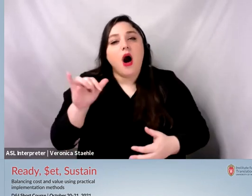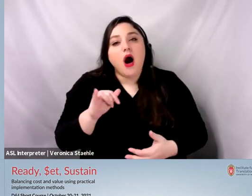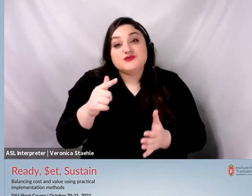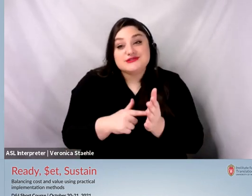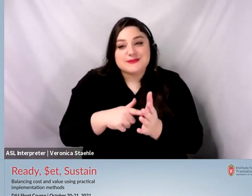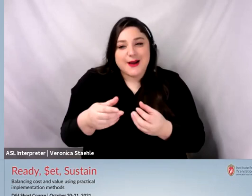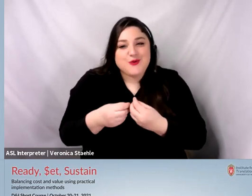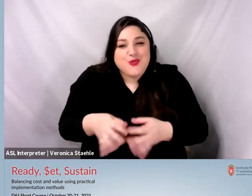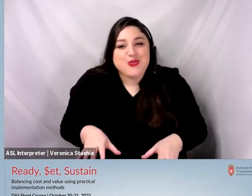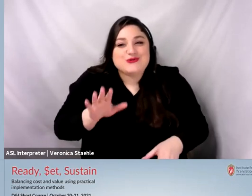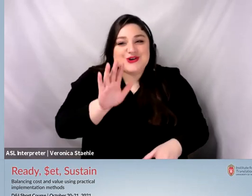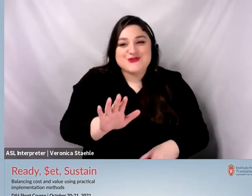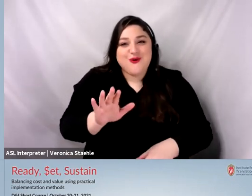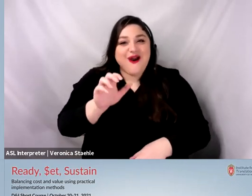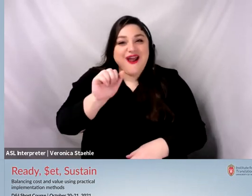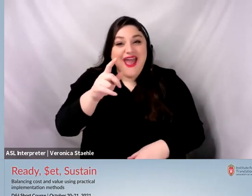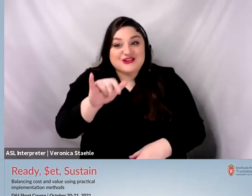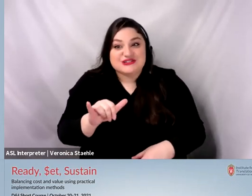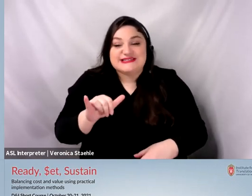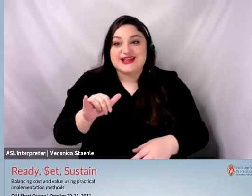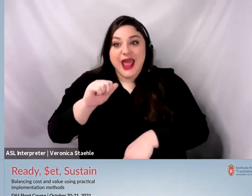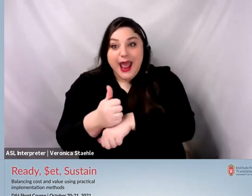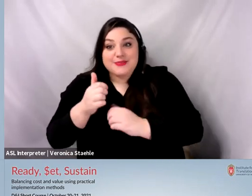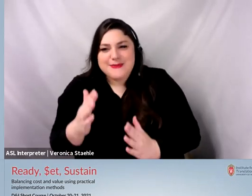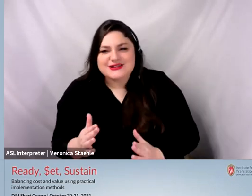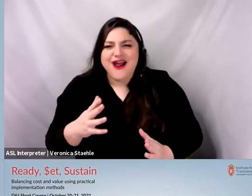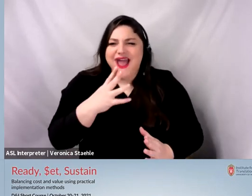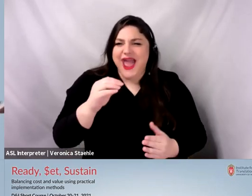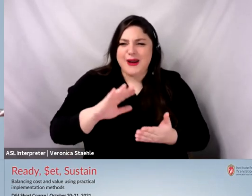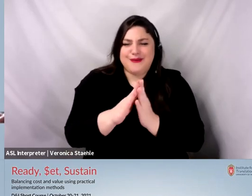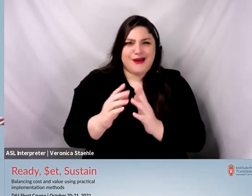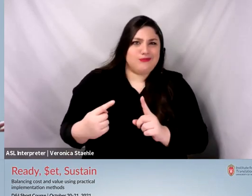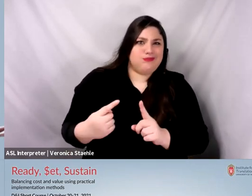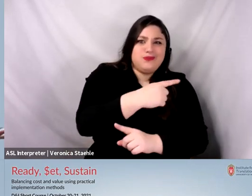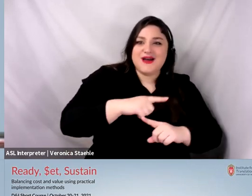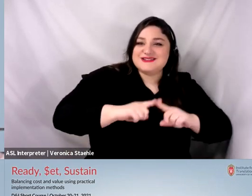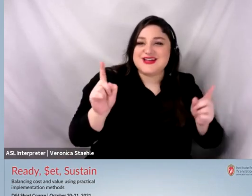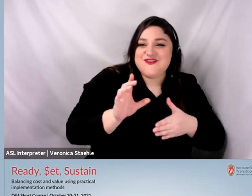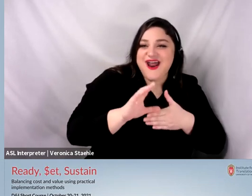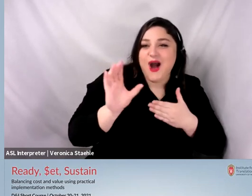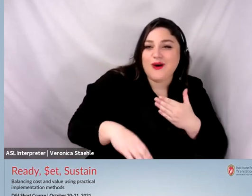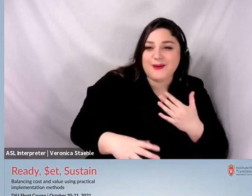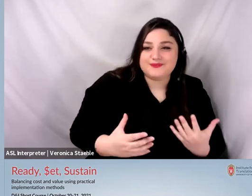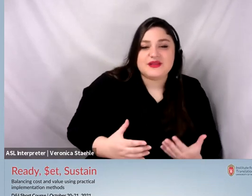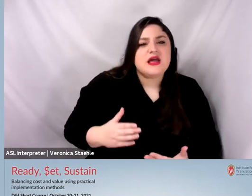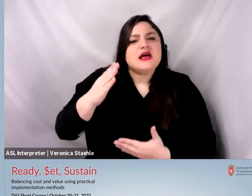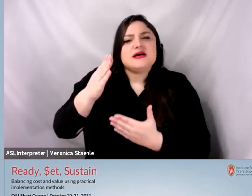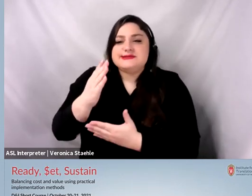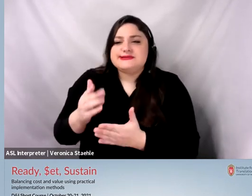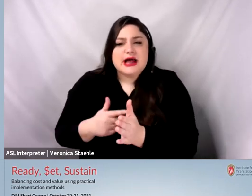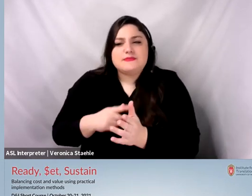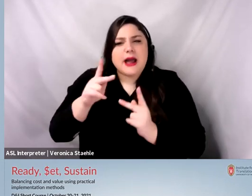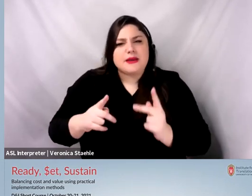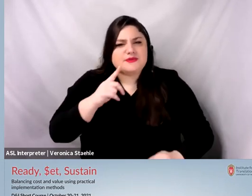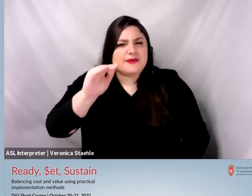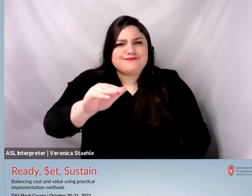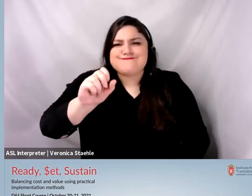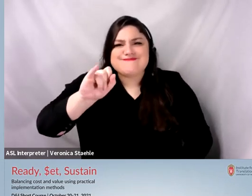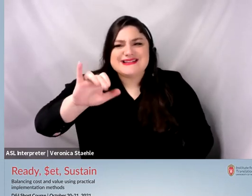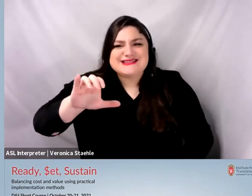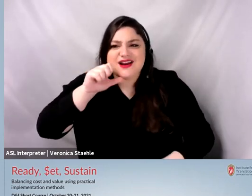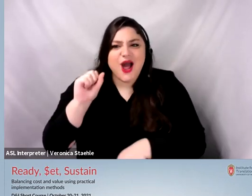Lisa Saldana (she/her/hers): And yet you're achieving very different outcomes and so that will get told like Oh, the sick doesn't work because they we got different outcomes, but it shows that they all did the same thing.